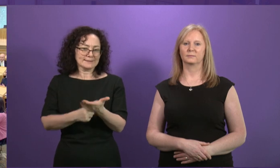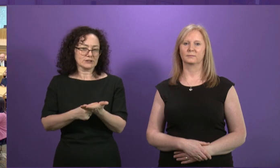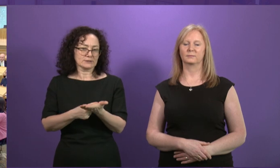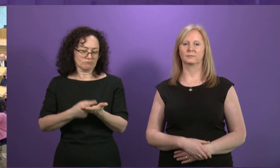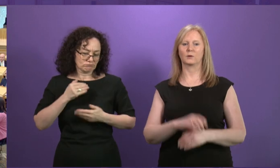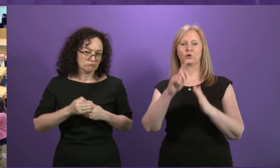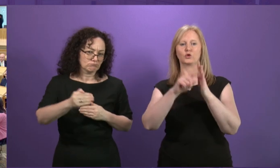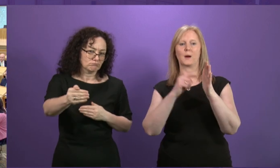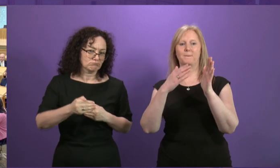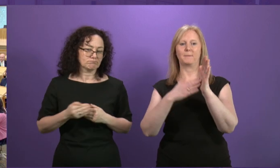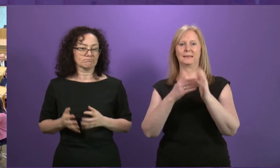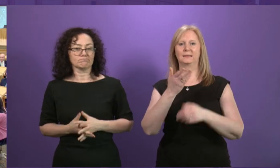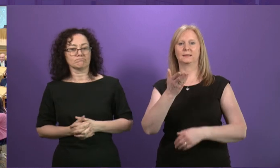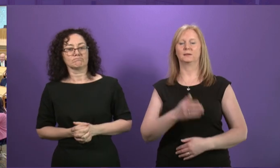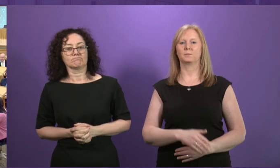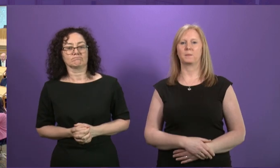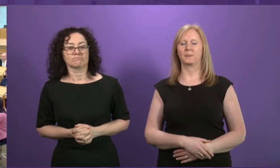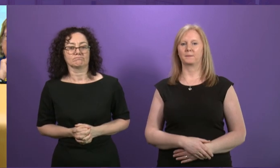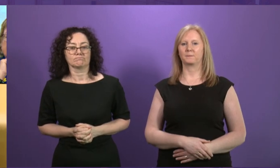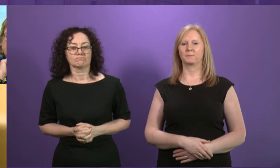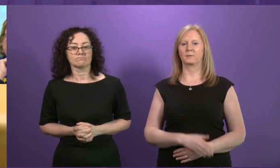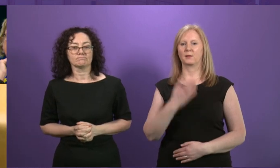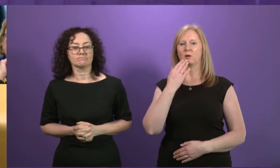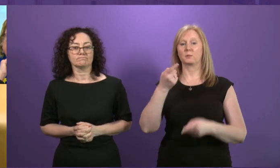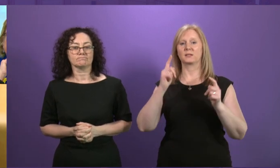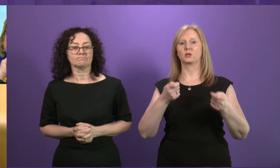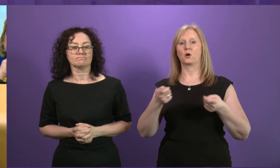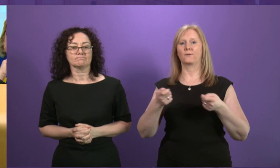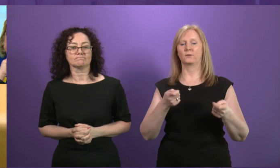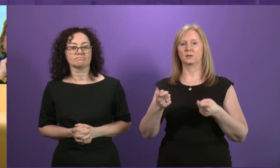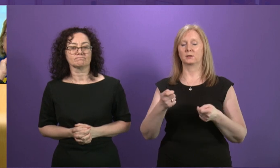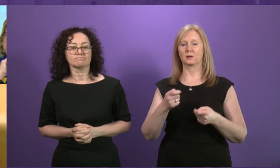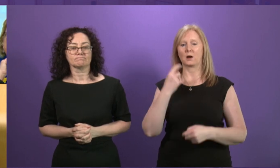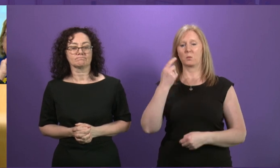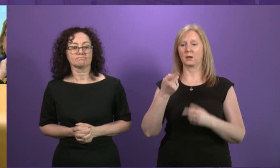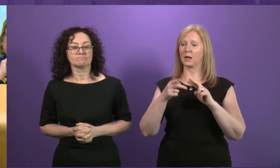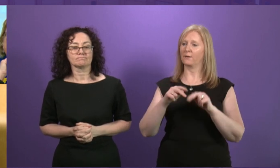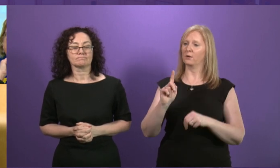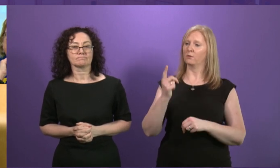John Mason (Glasgow Shettleston) (SNP): Does the First Minister accept that ordinary